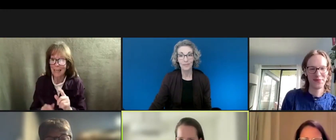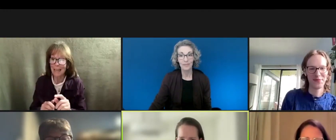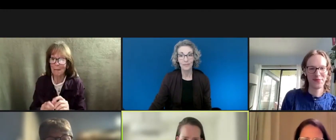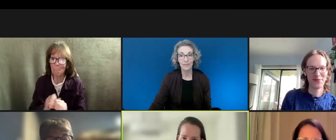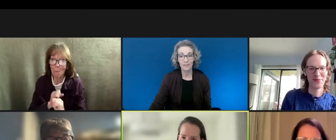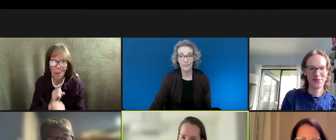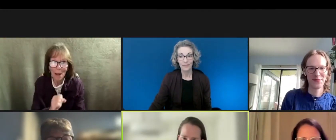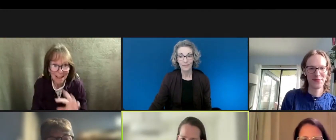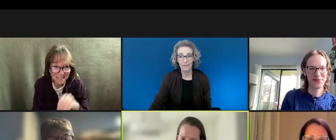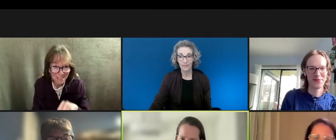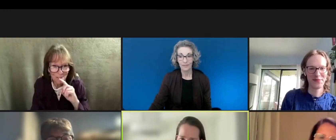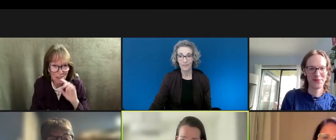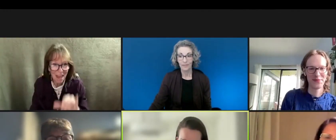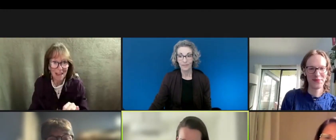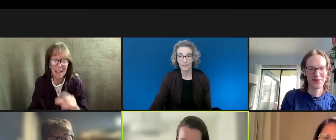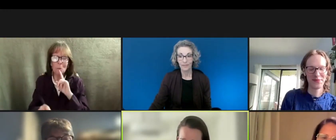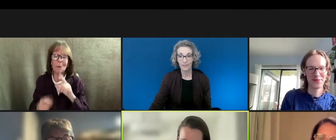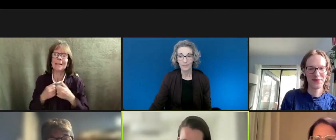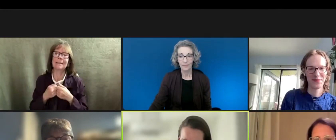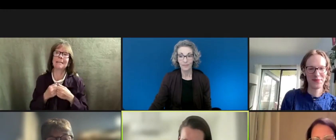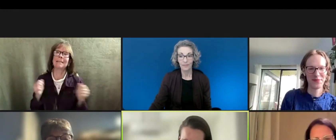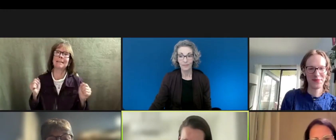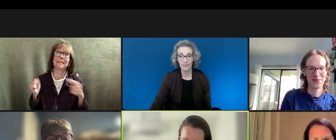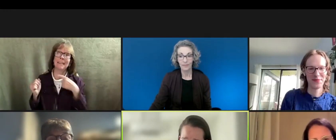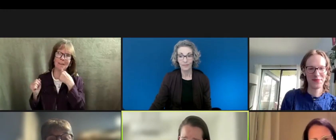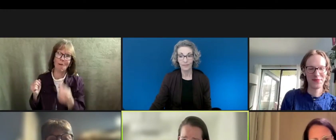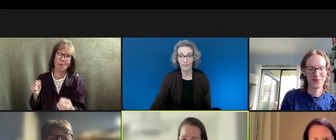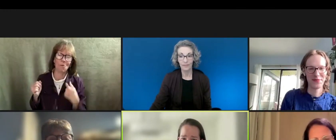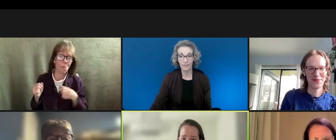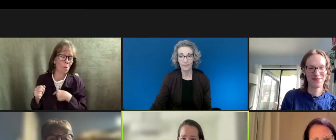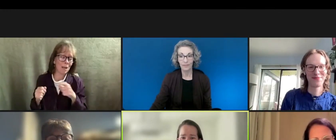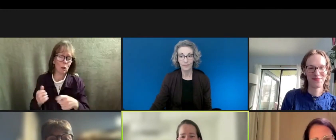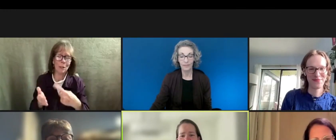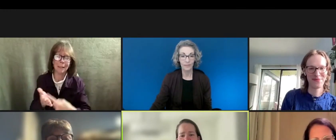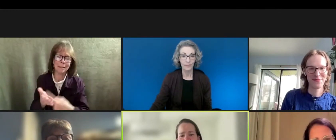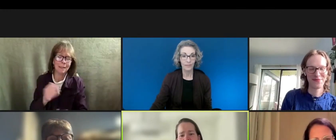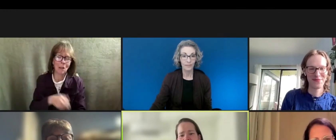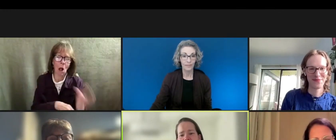We could talk about it all day in some ways we have been talking about it all day.